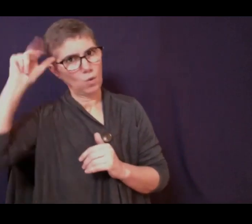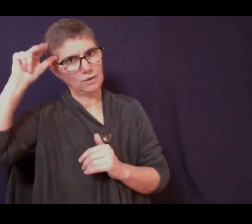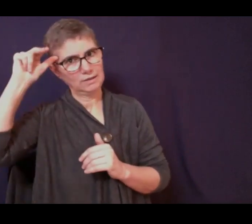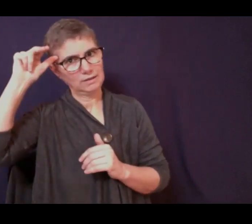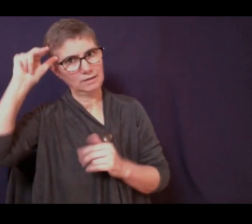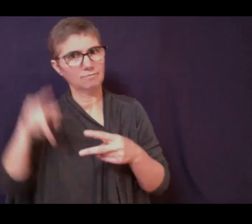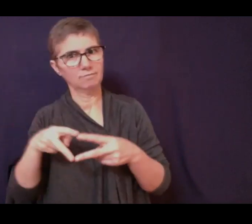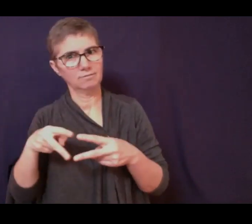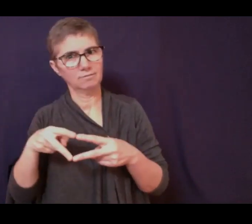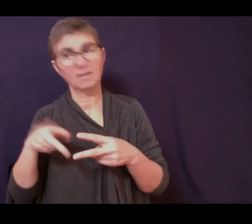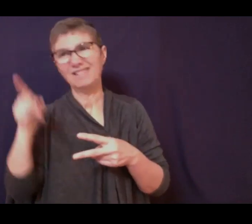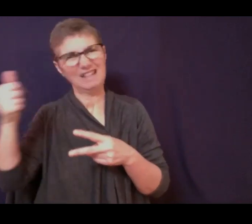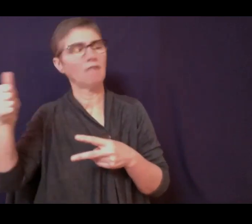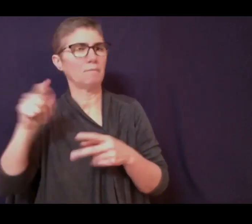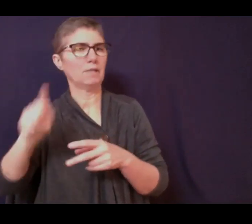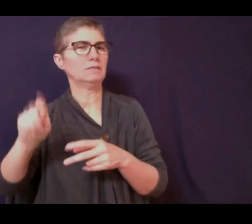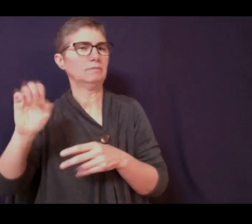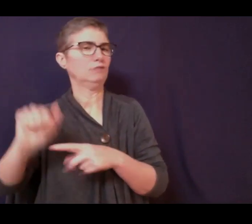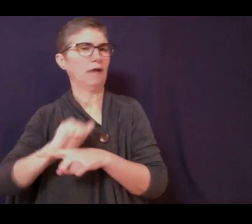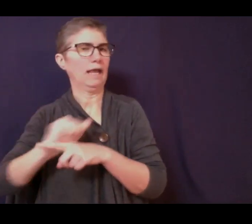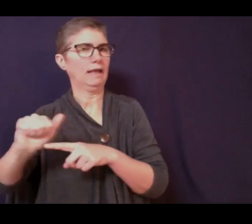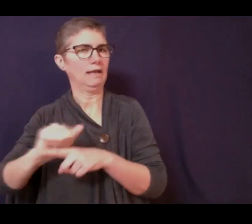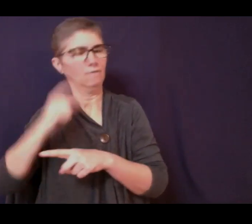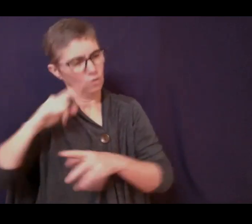is trained to provide to perform a specific task relating to the person's